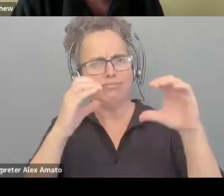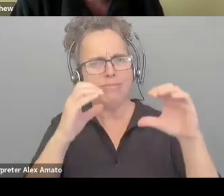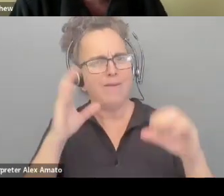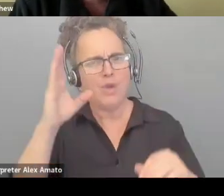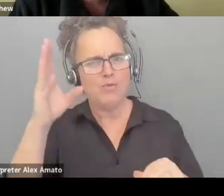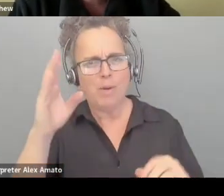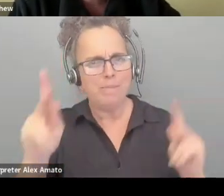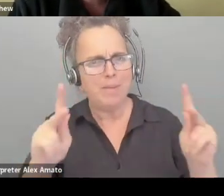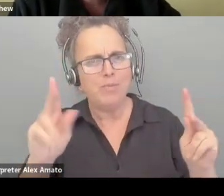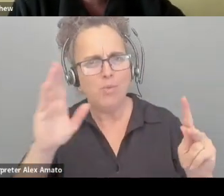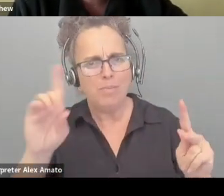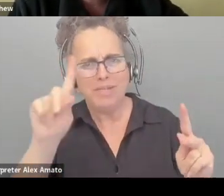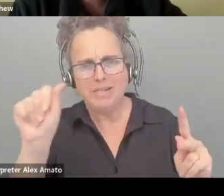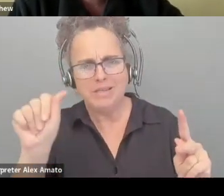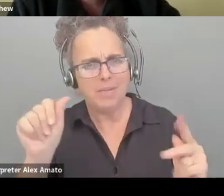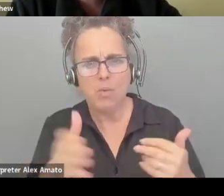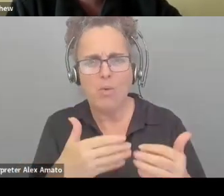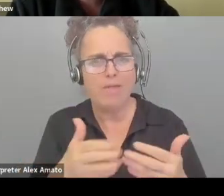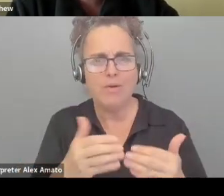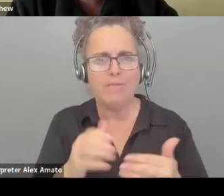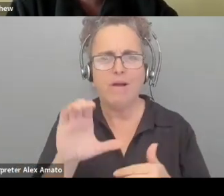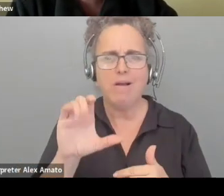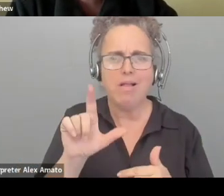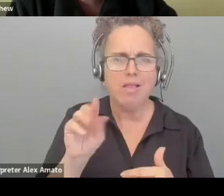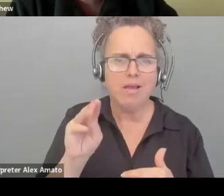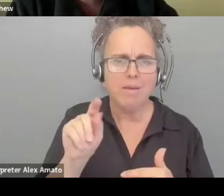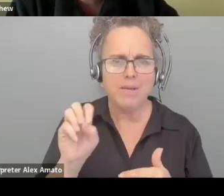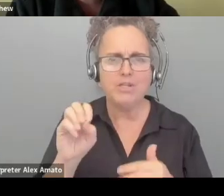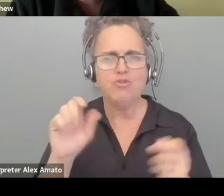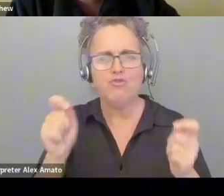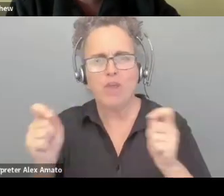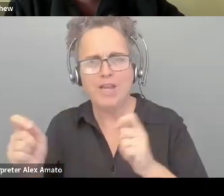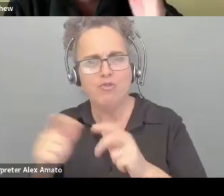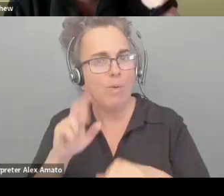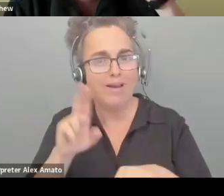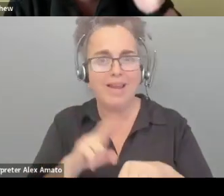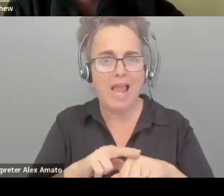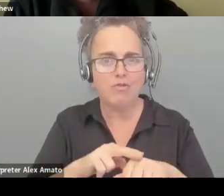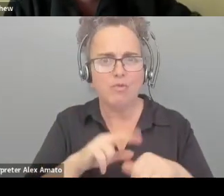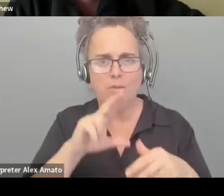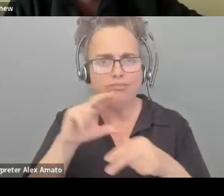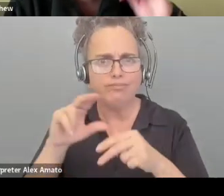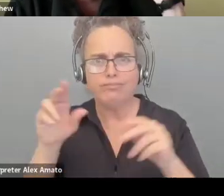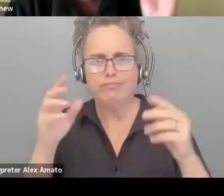through climate change and natural disasters that will occur and like higher levels of disability -